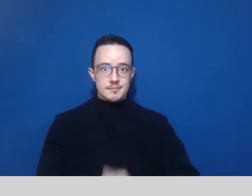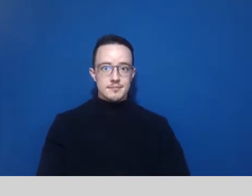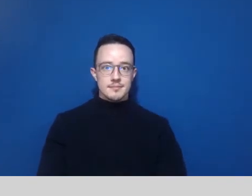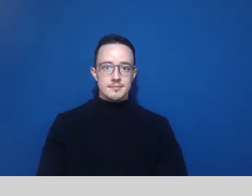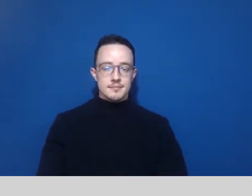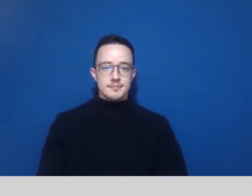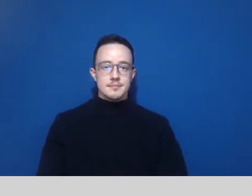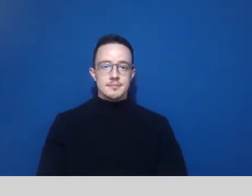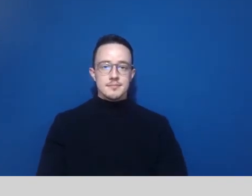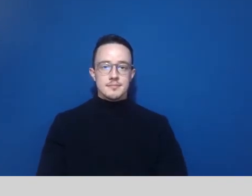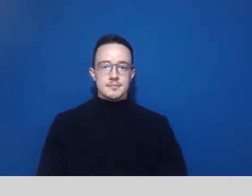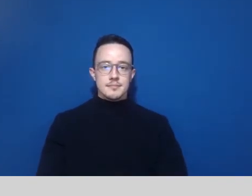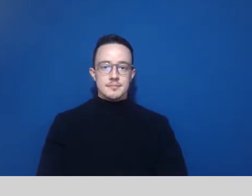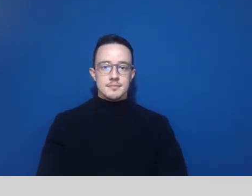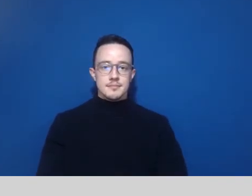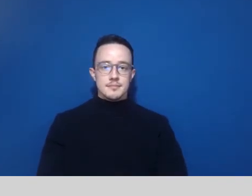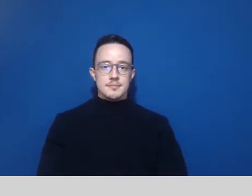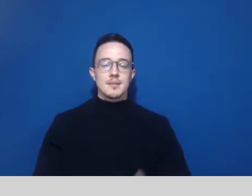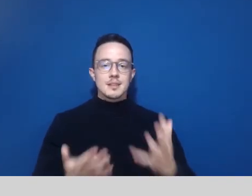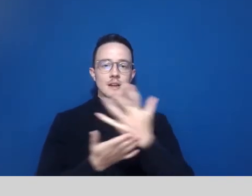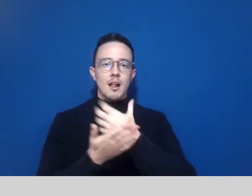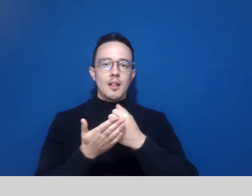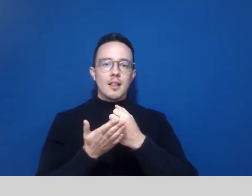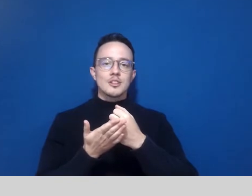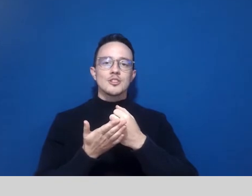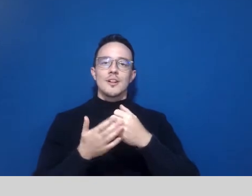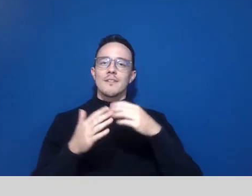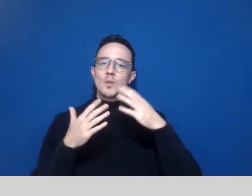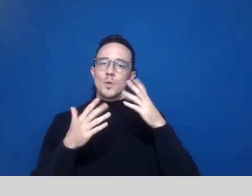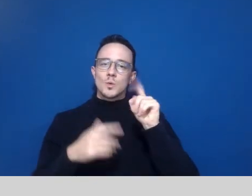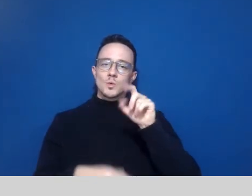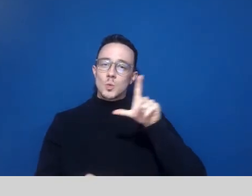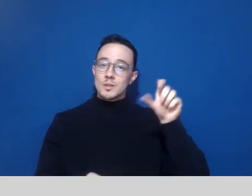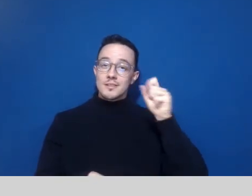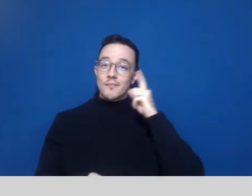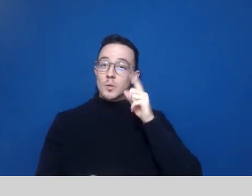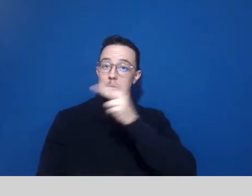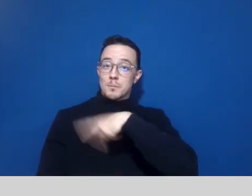And so Dog Sheep is a collection of tools for personal analytics.